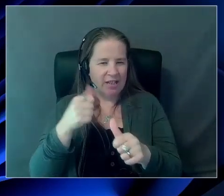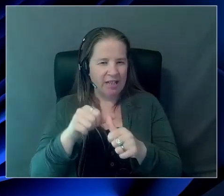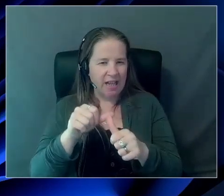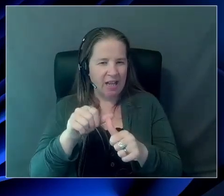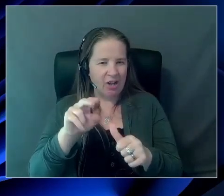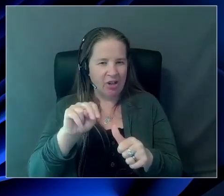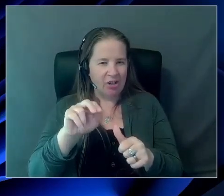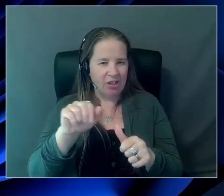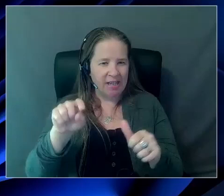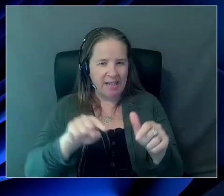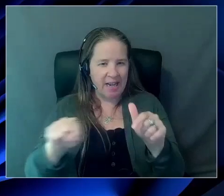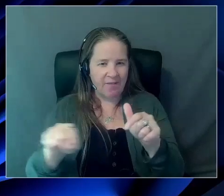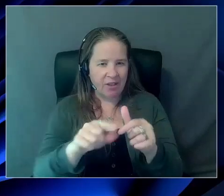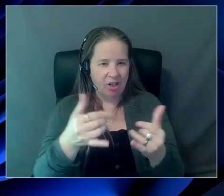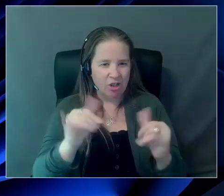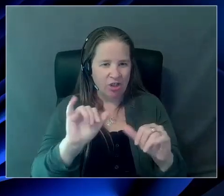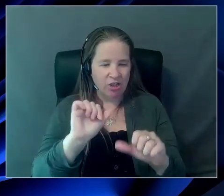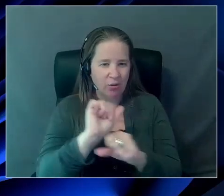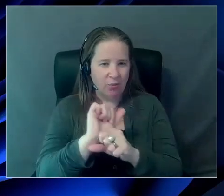still works